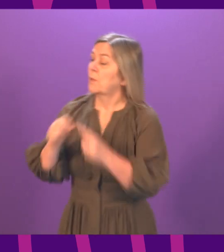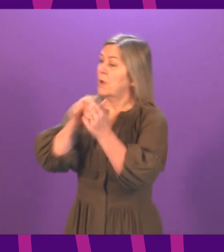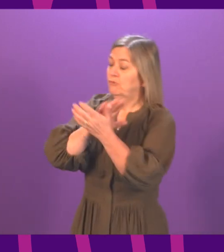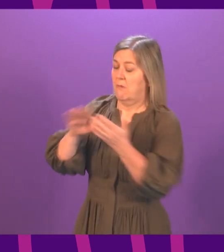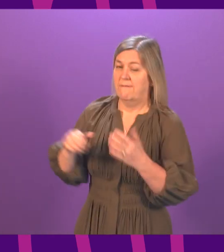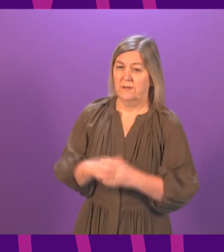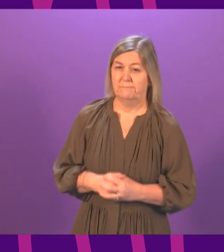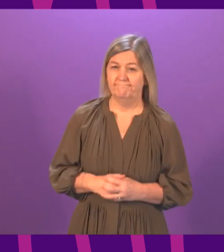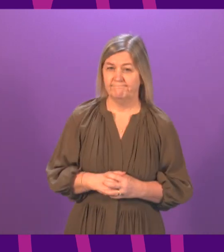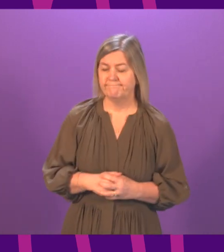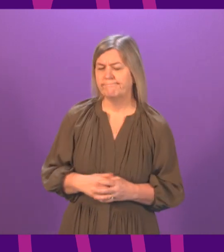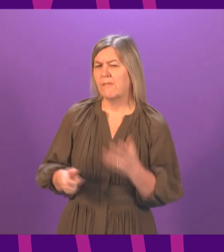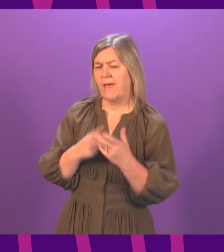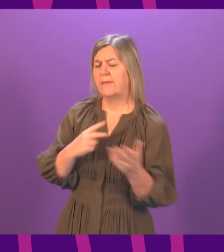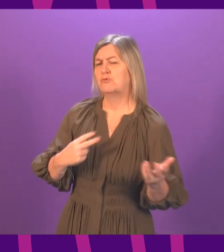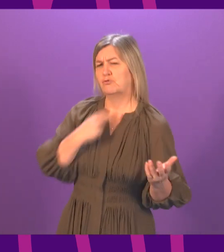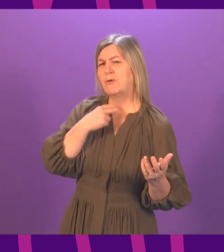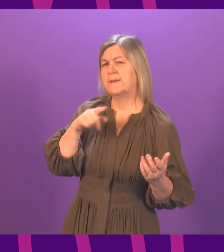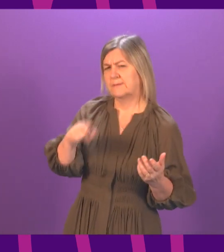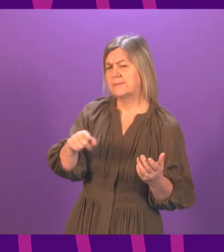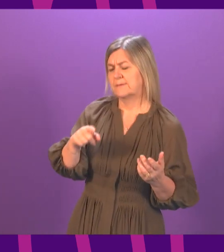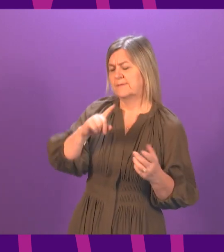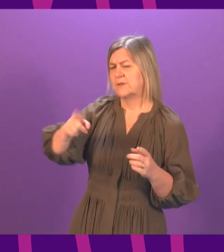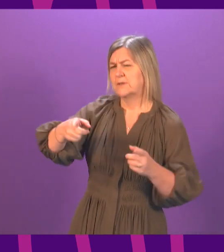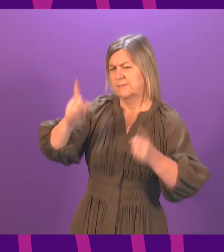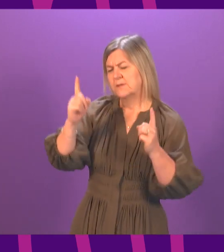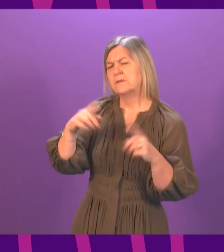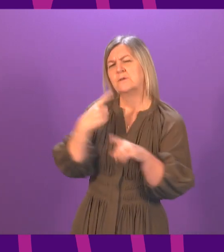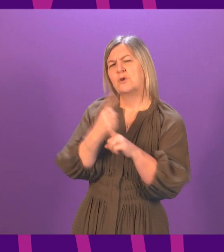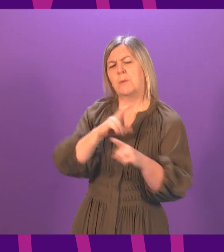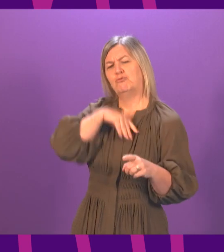was in a message that she gave yesterday about transphobia within her party,